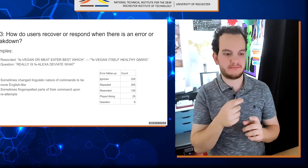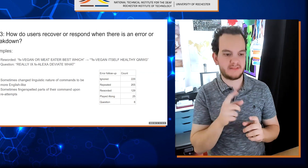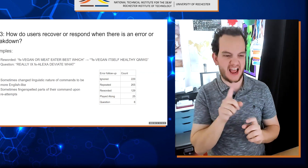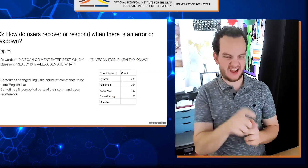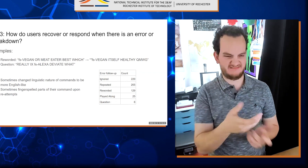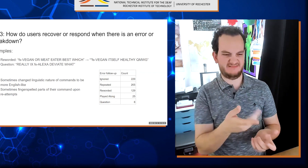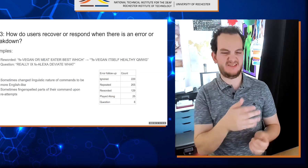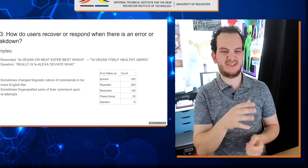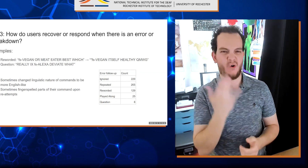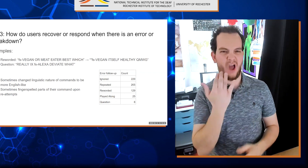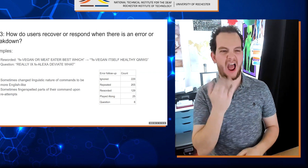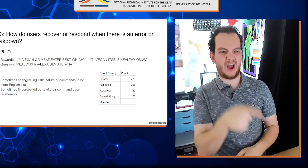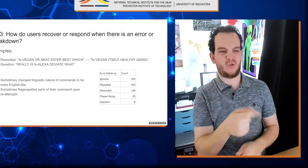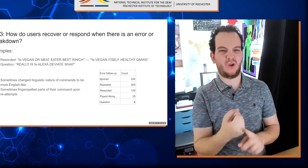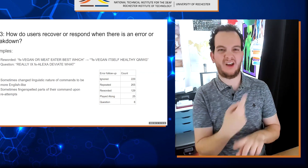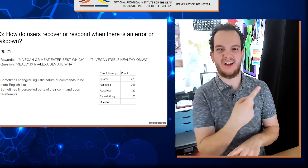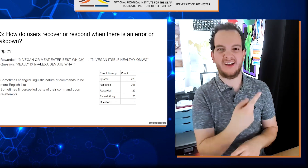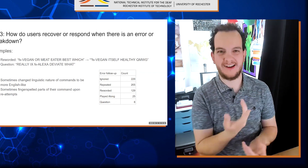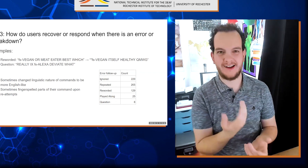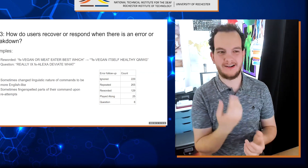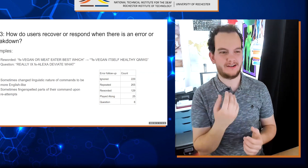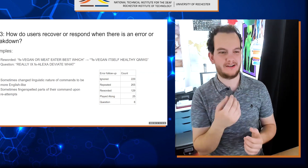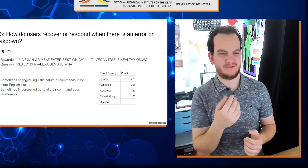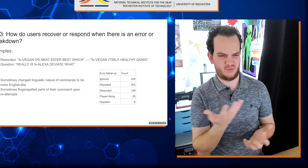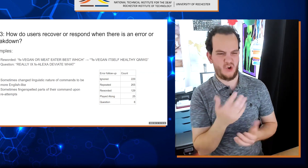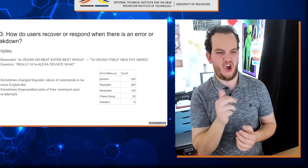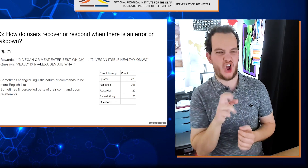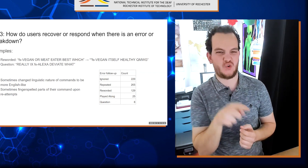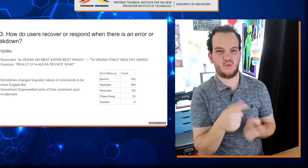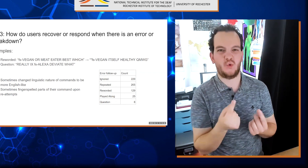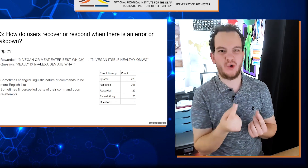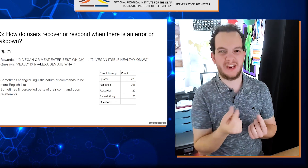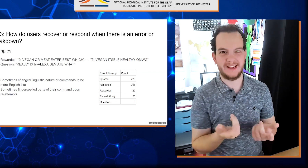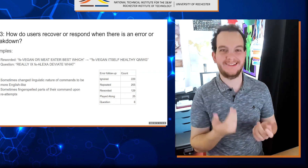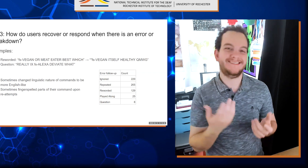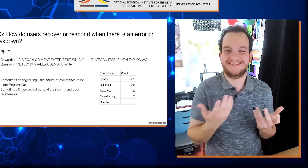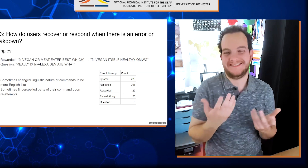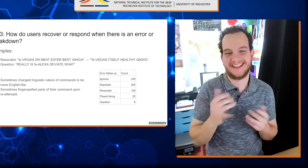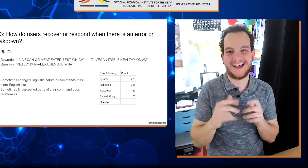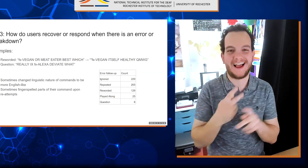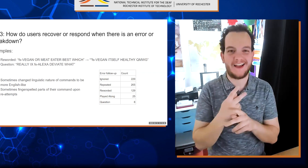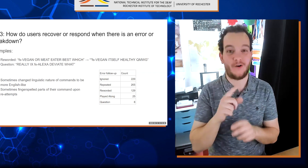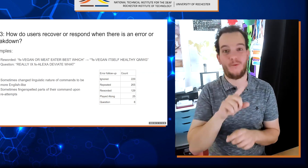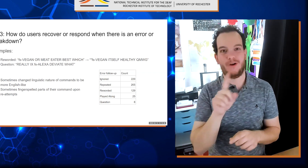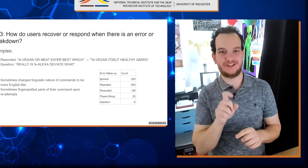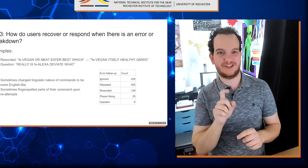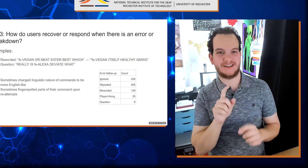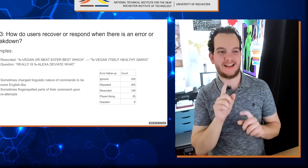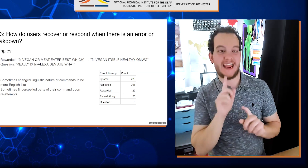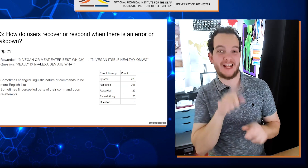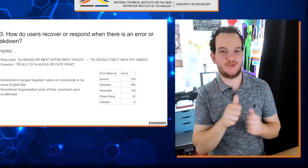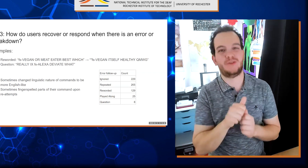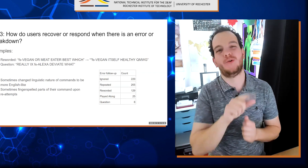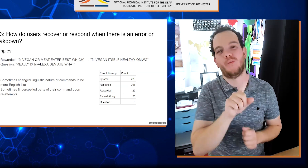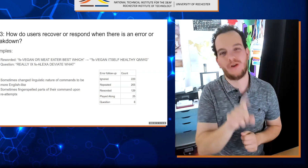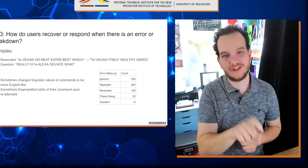they would just go along with it. And some asked a question in return, like, "What was that response," or, "What are you doing?"